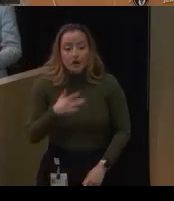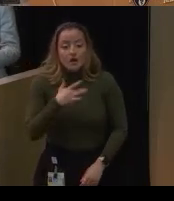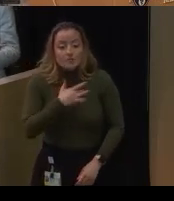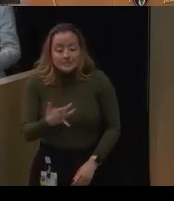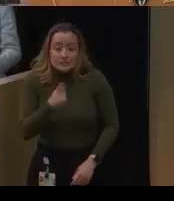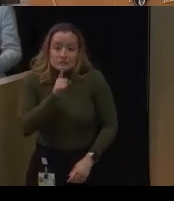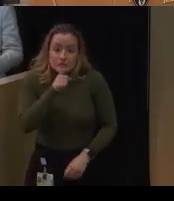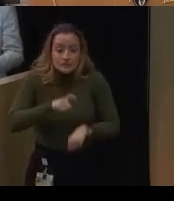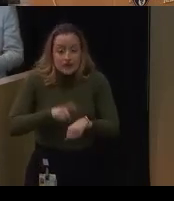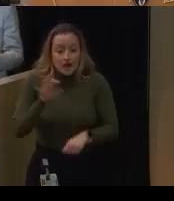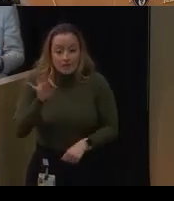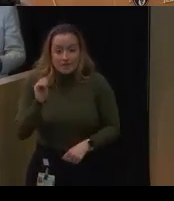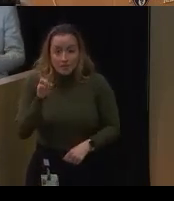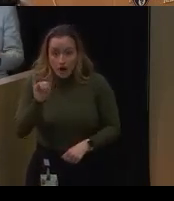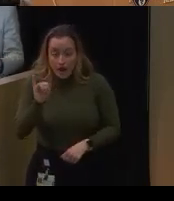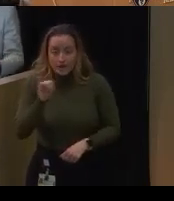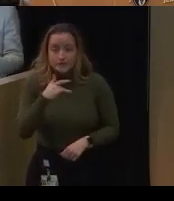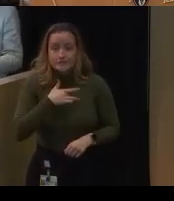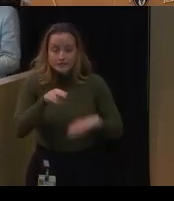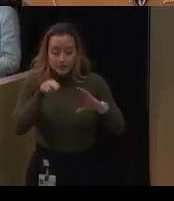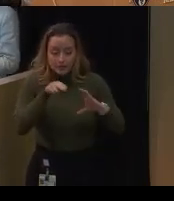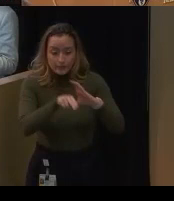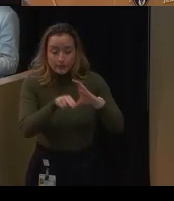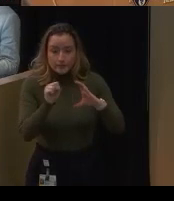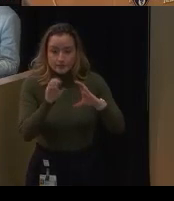participant is put in the scanner and they're asked to either increase or decrease neural